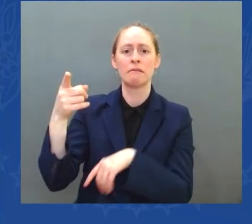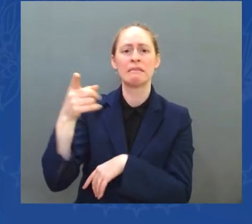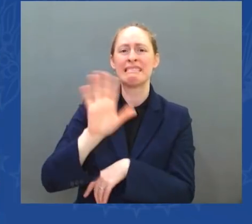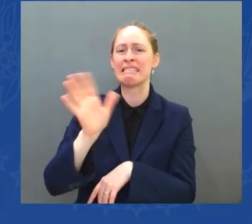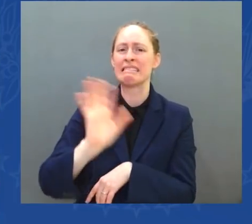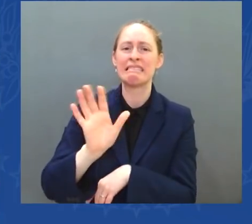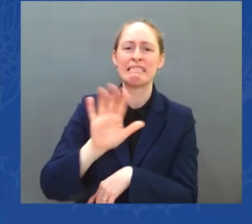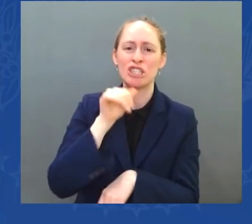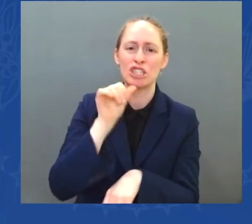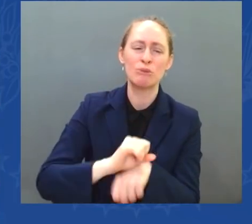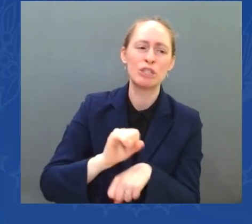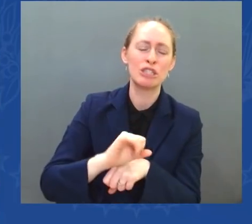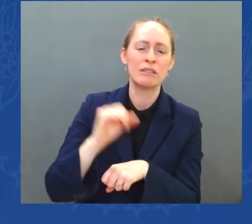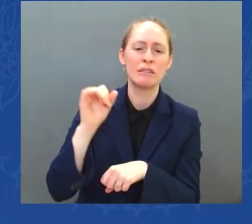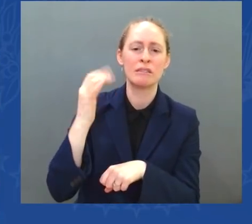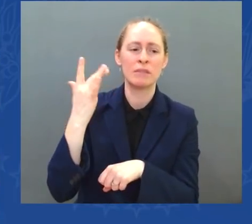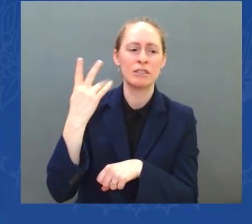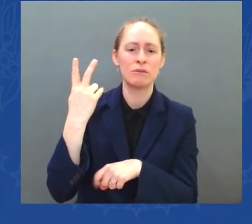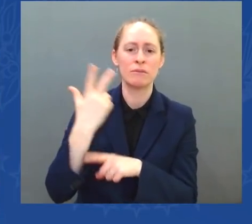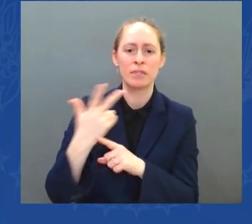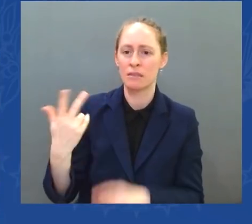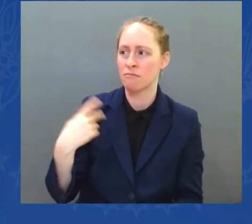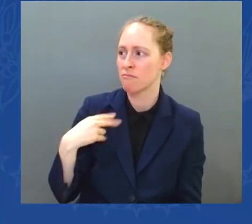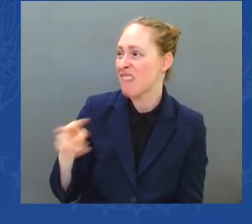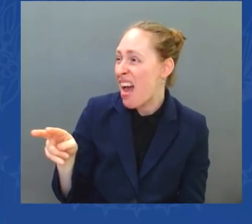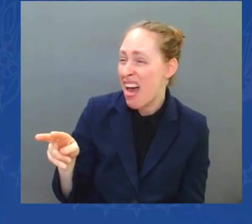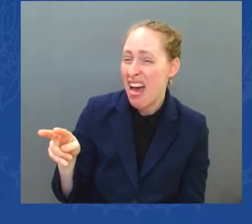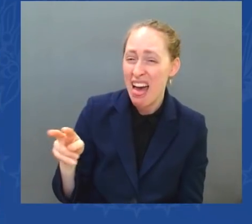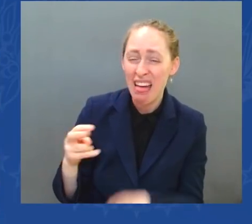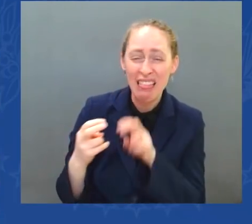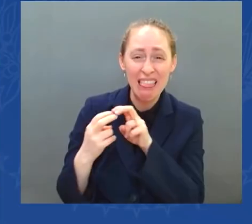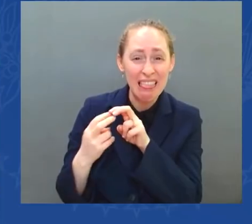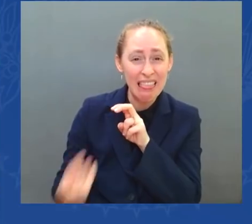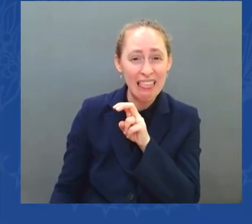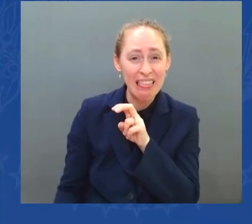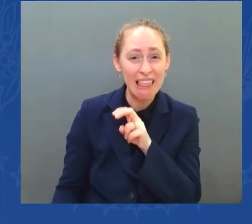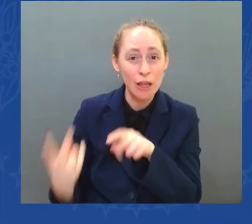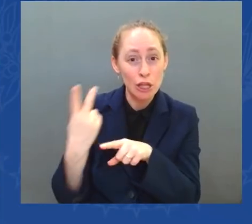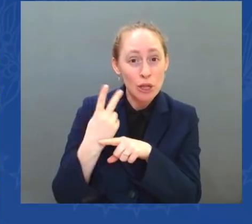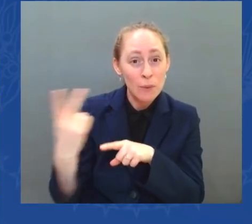one of the busiest airports in the world, fixed in two weeks. And I got in trouble